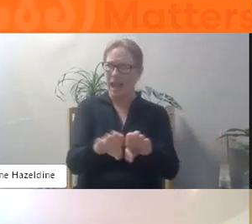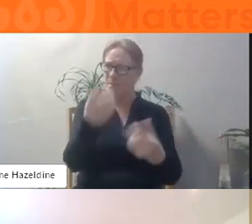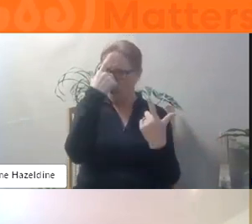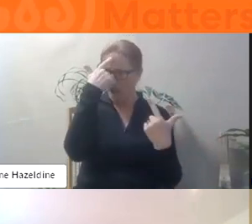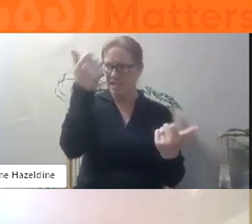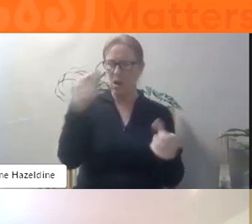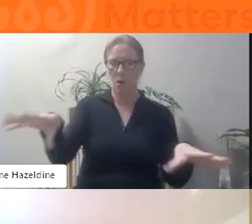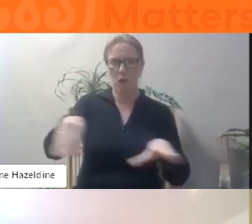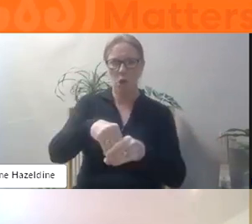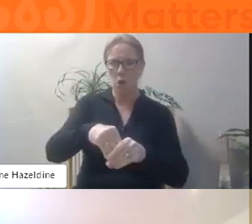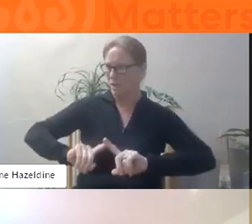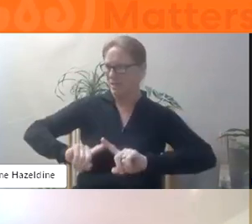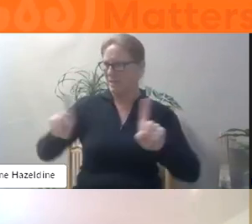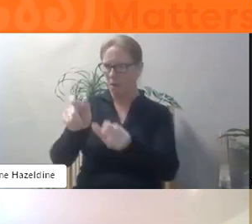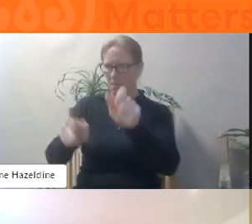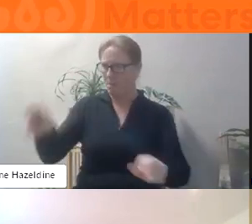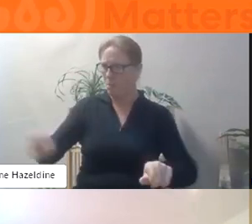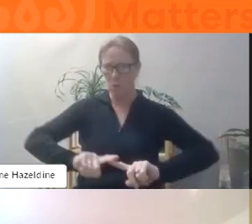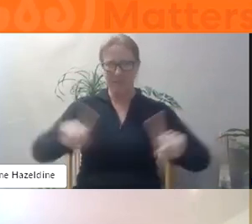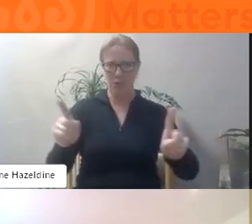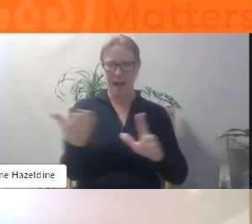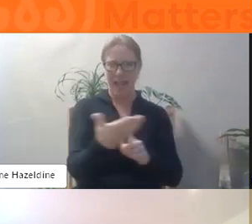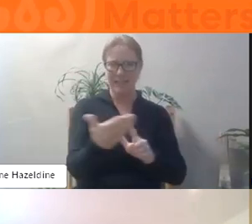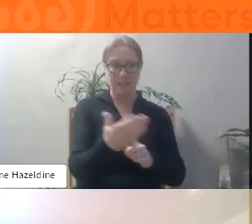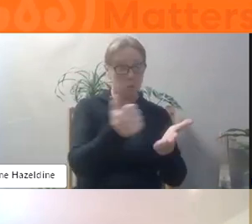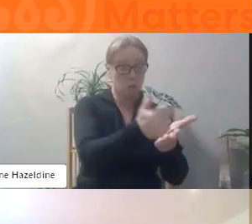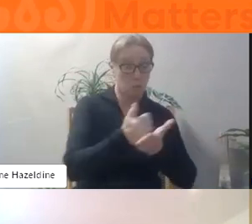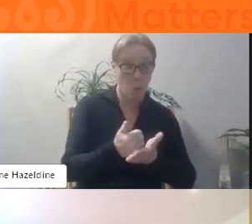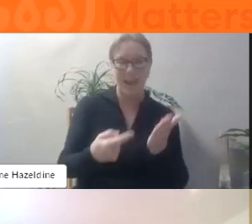people have different access to both support and technology. So